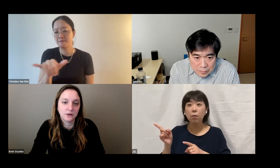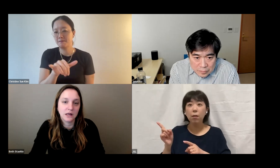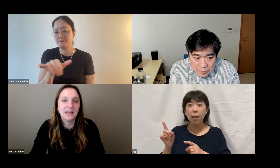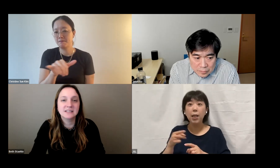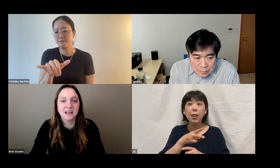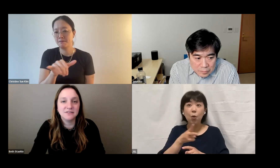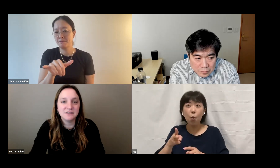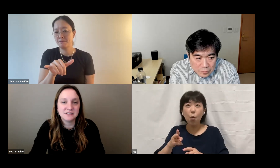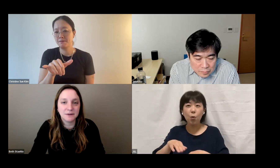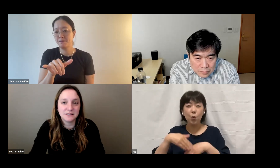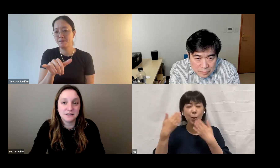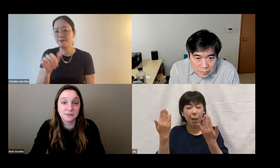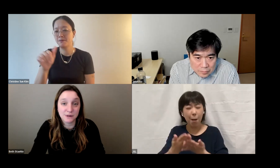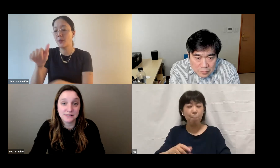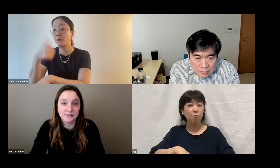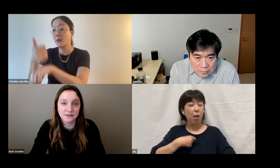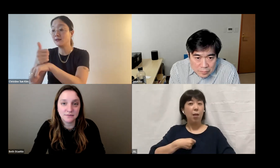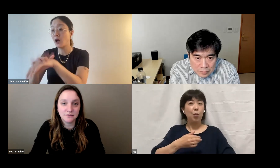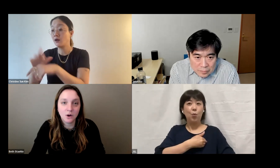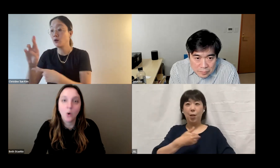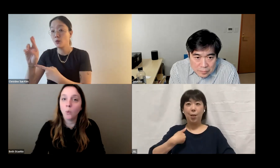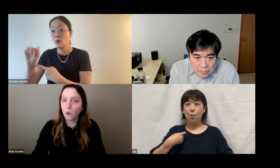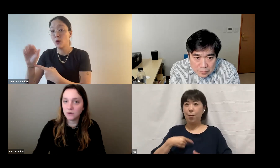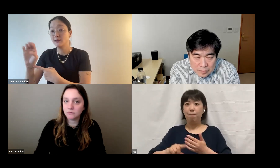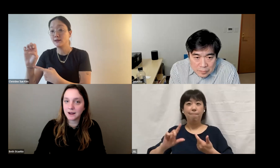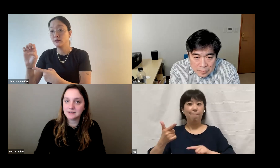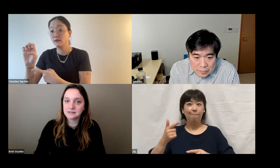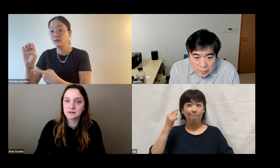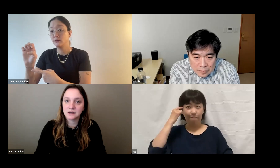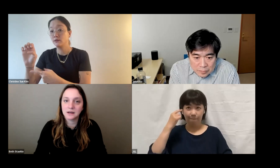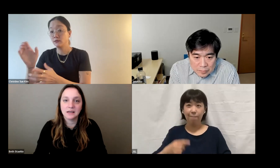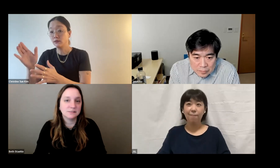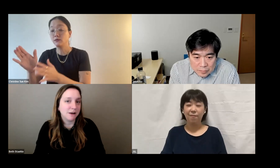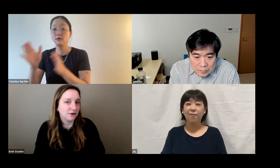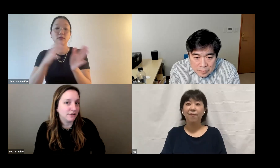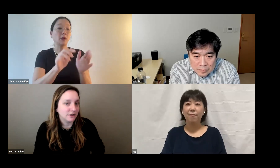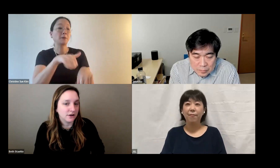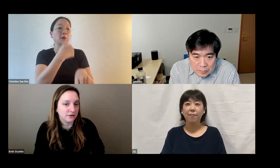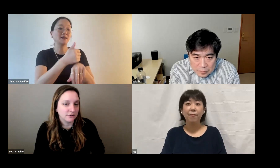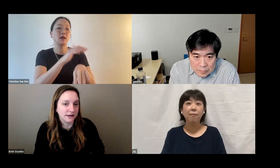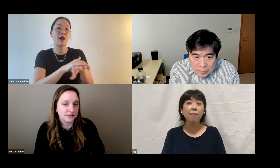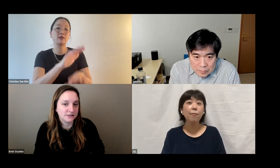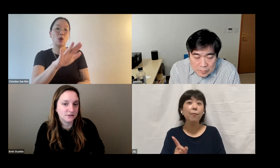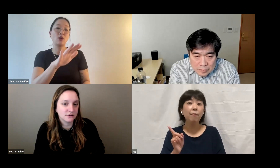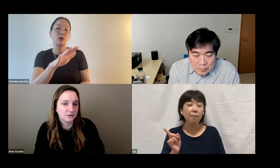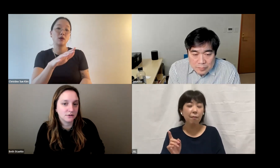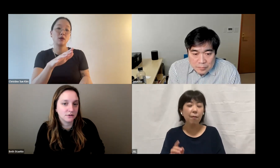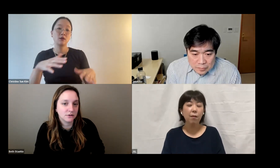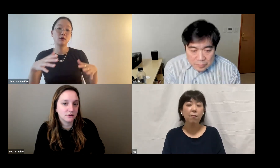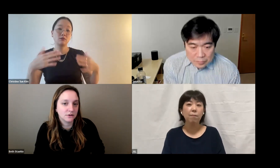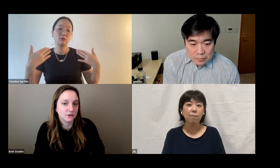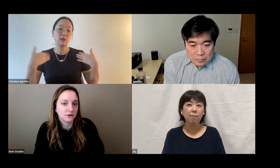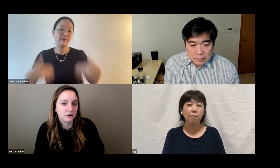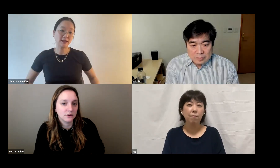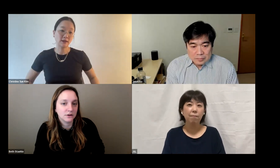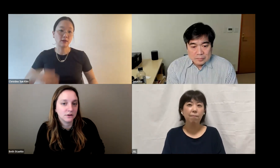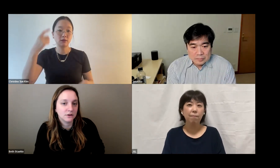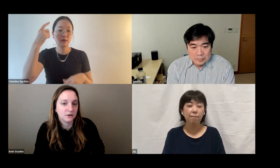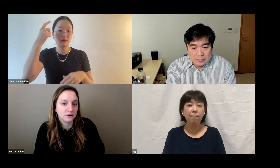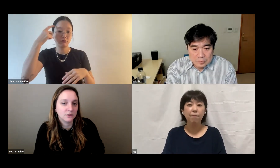It's kind of the same idea as racism. One race is better than another race.